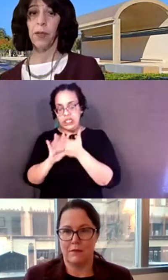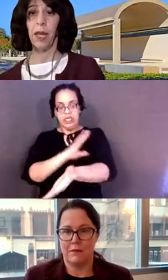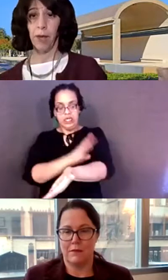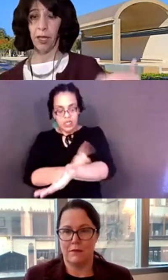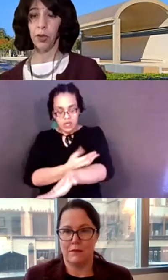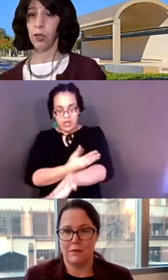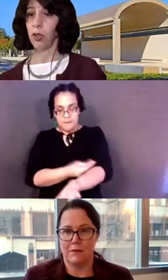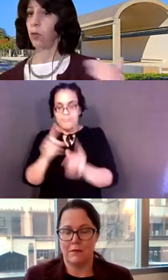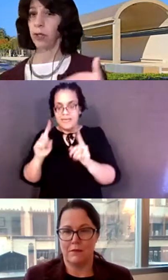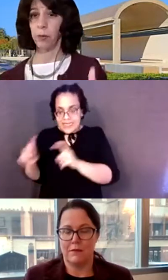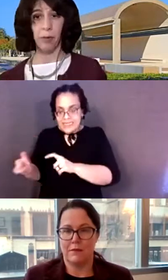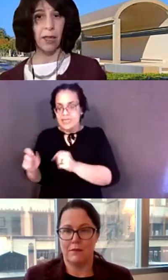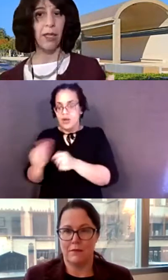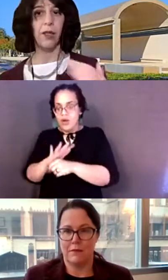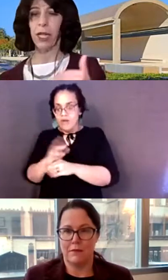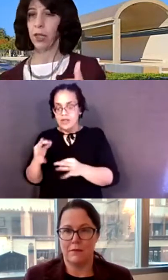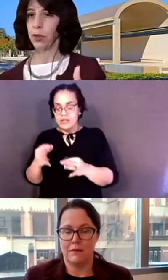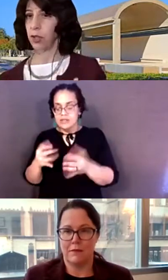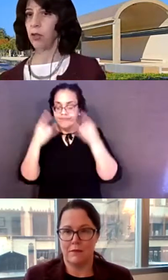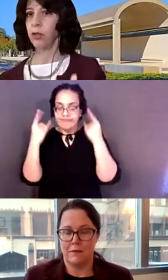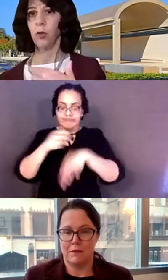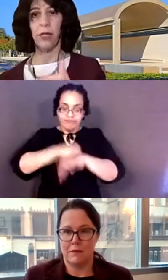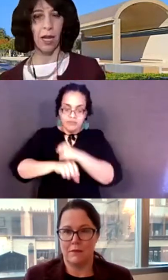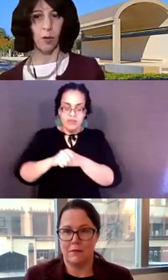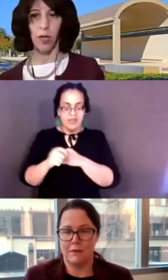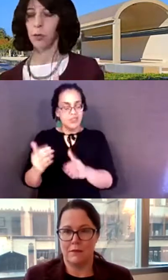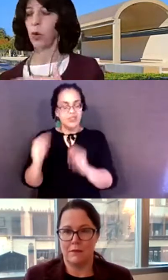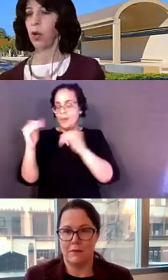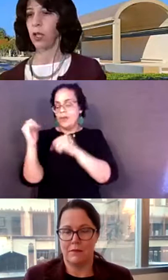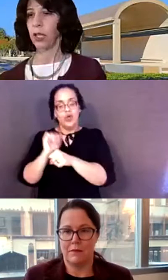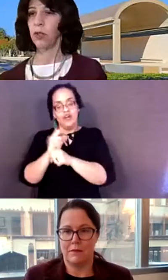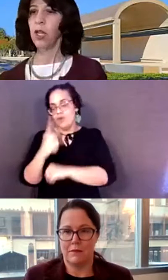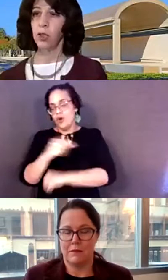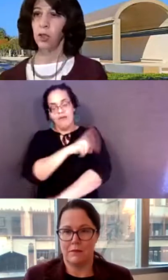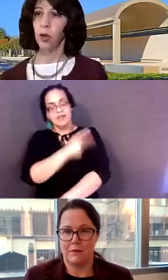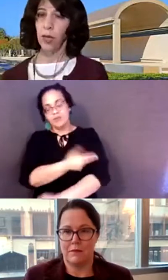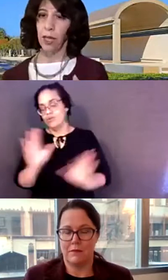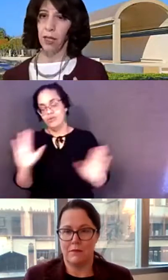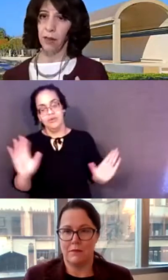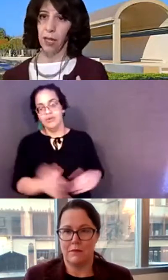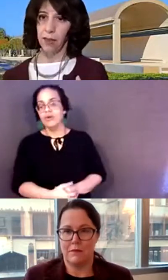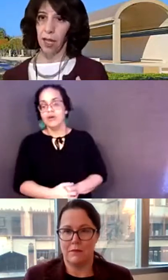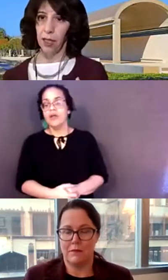and making sure they're all wearing PPE and making sure they all know what the